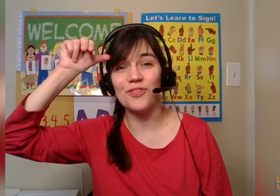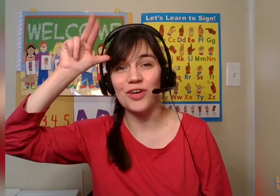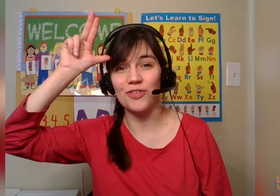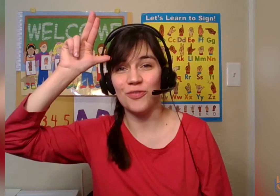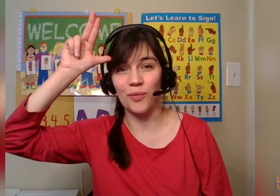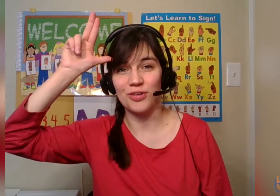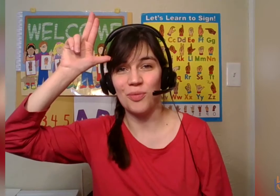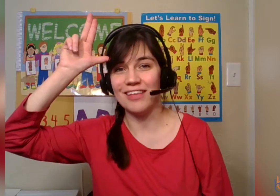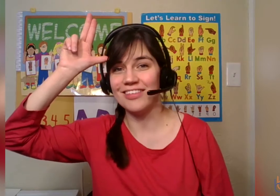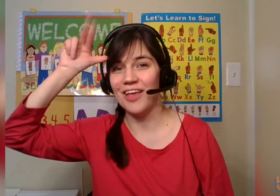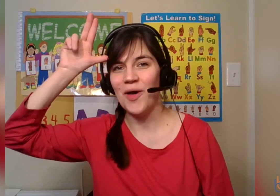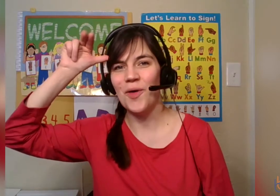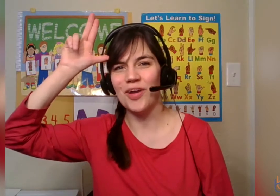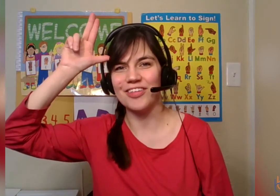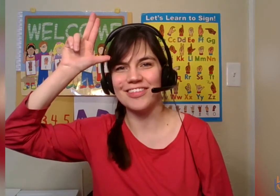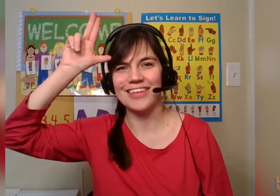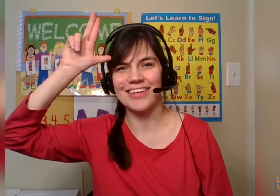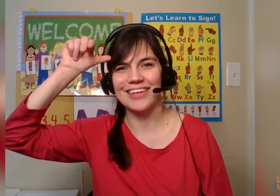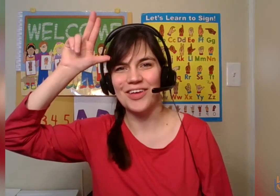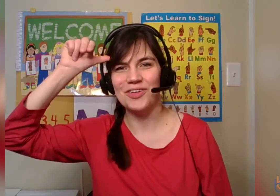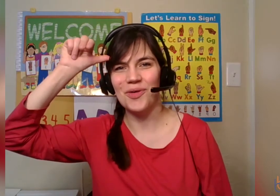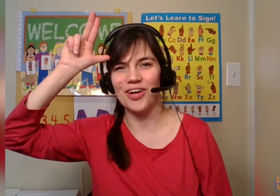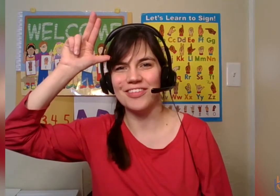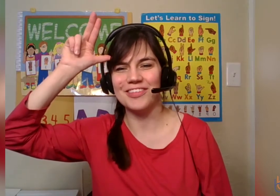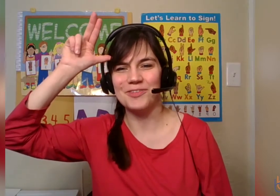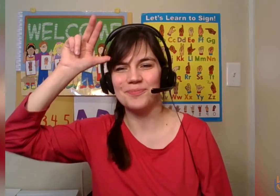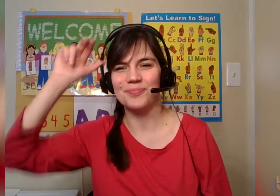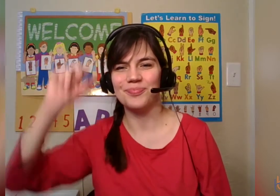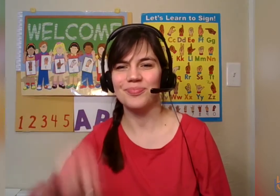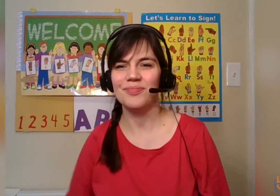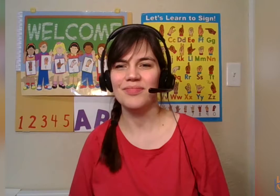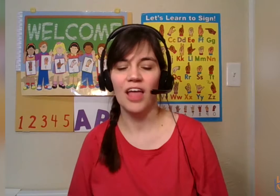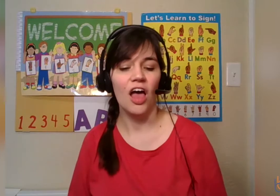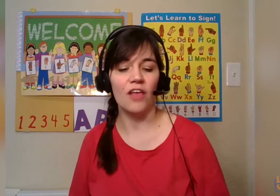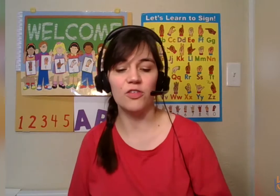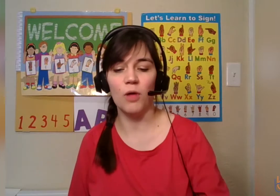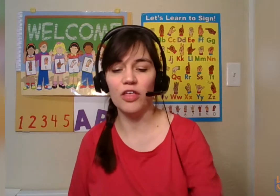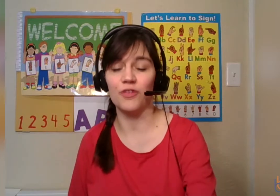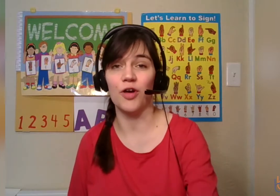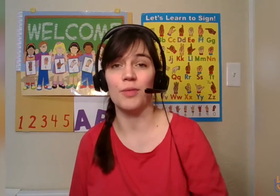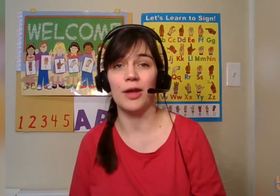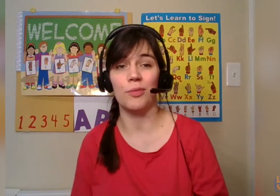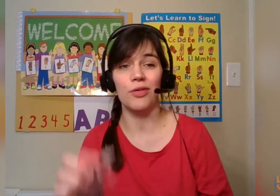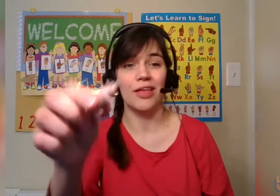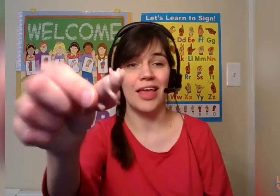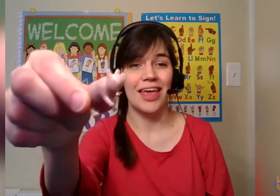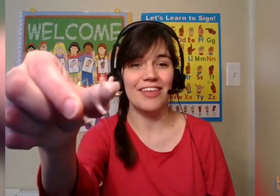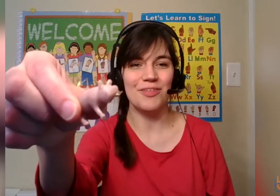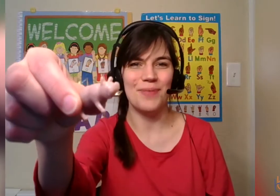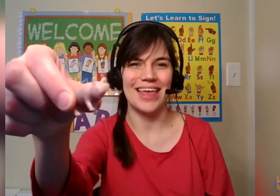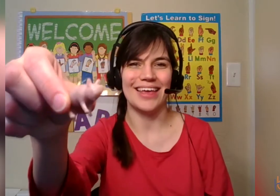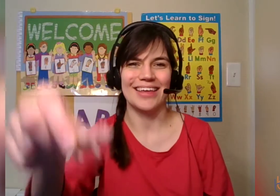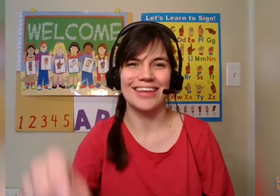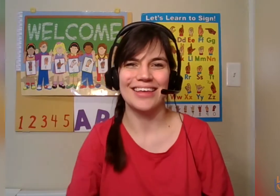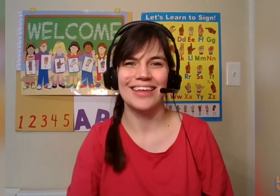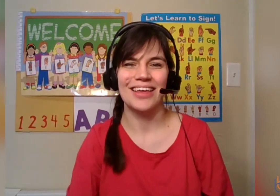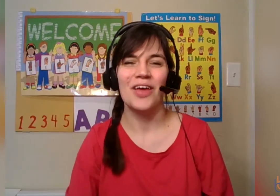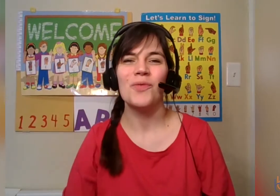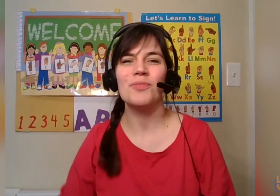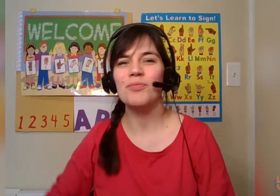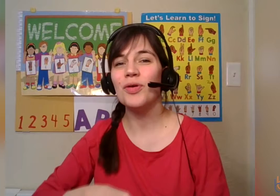fingers forward twice. Horse. Horse. A smaller farm animal is a pig. Remember